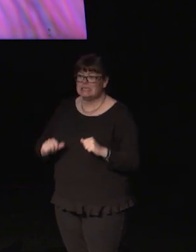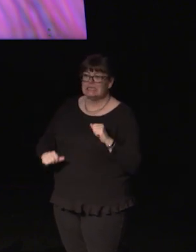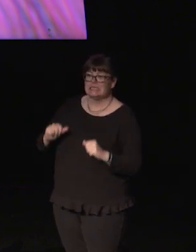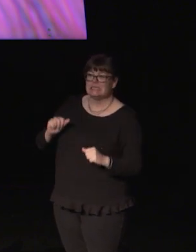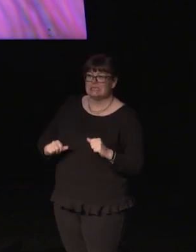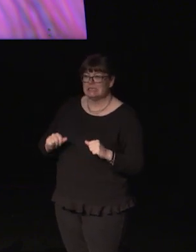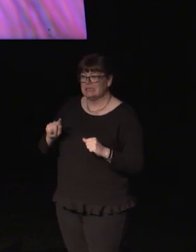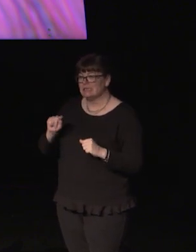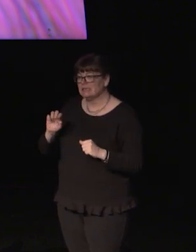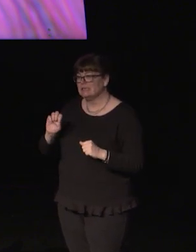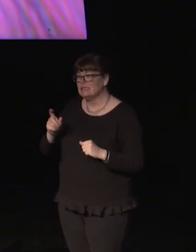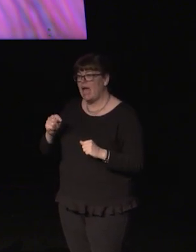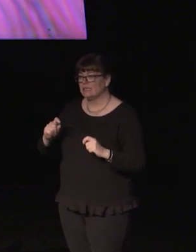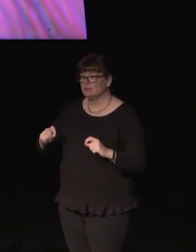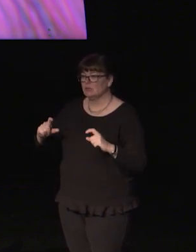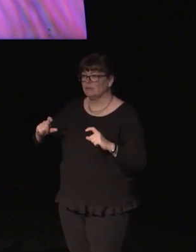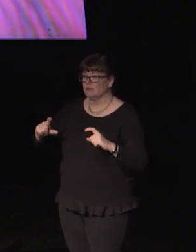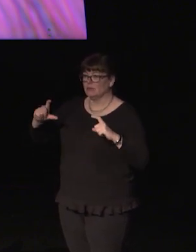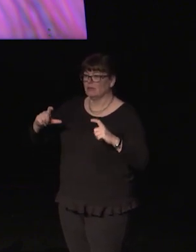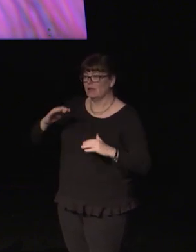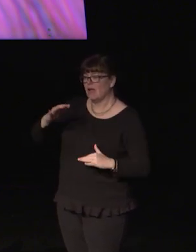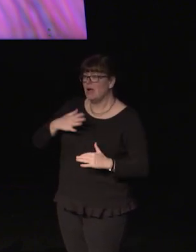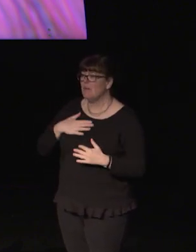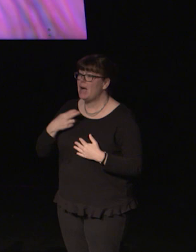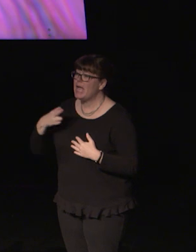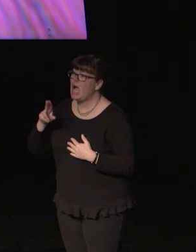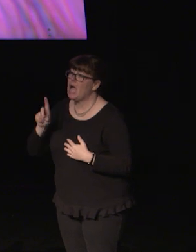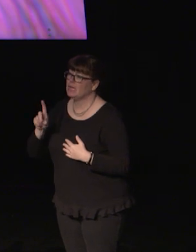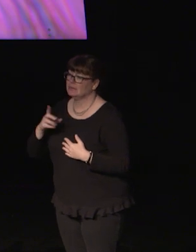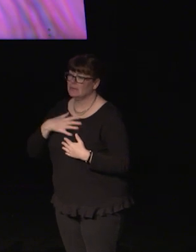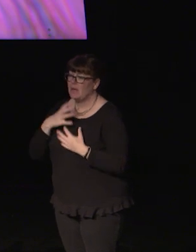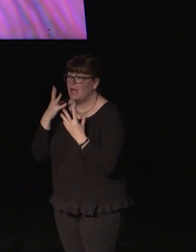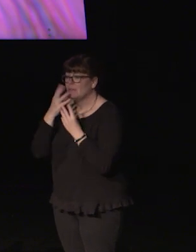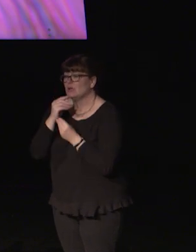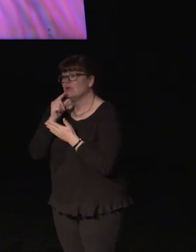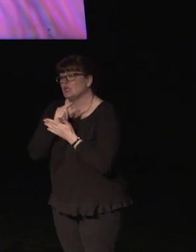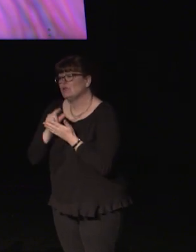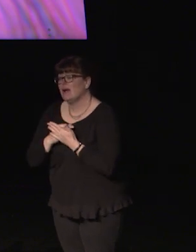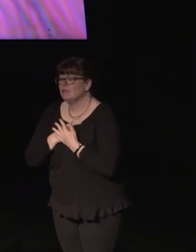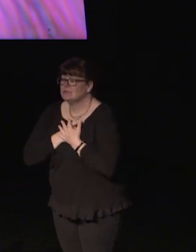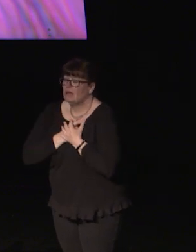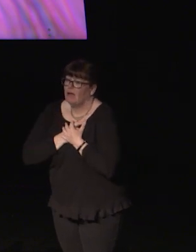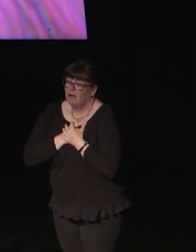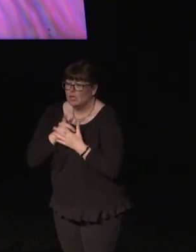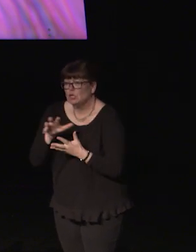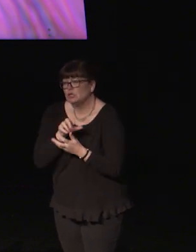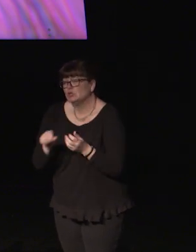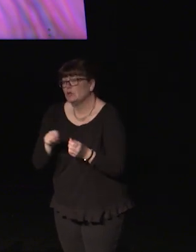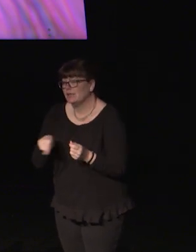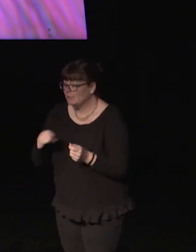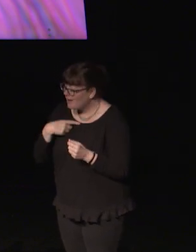because, "My beautiful HUD, my graphics, you're destroying them." I get it, I'm an artist. But the beautiful thing about design